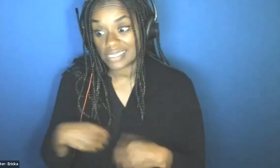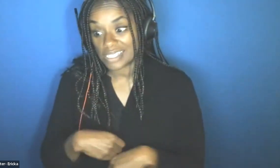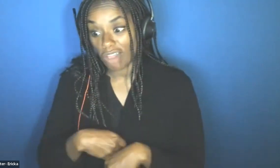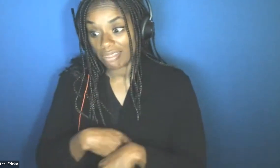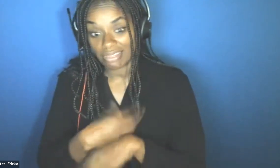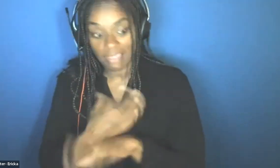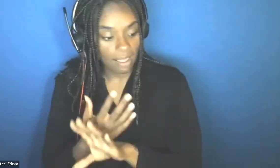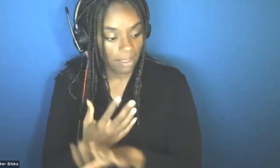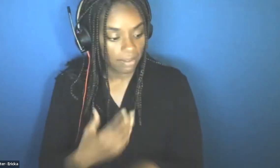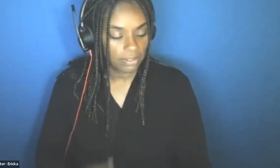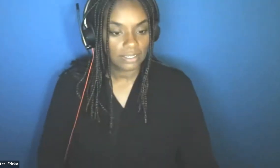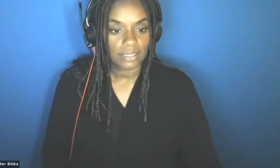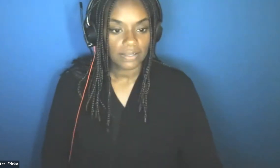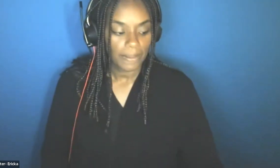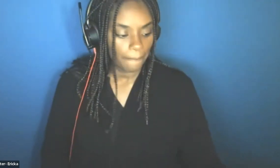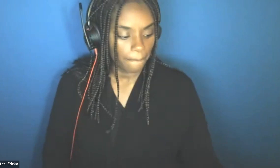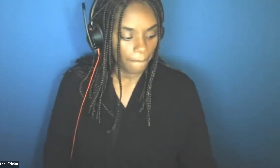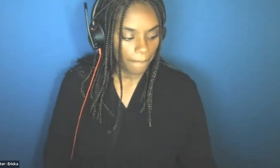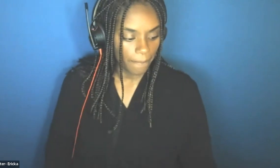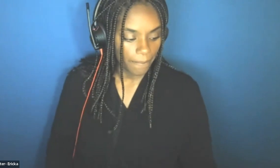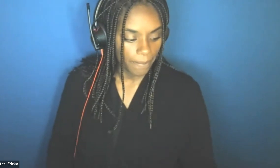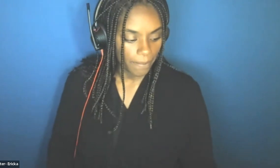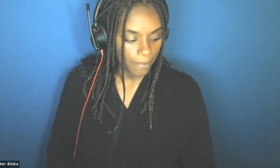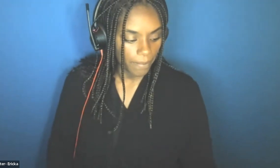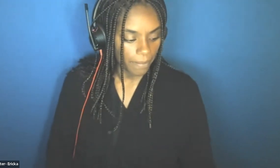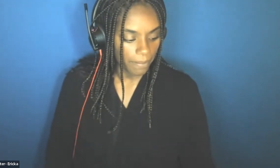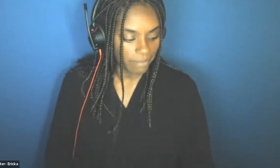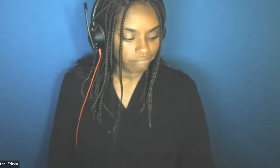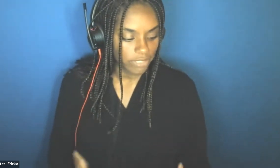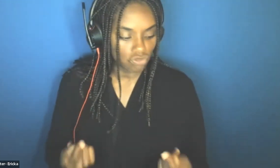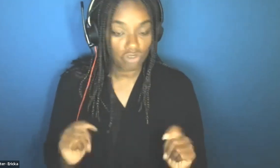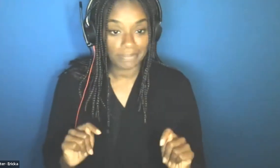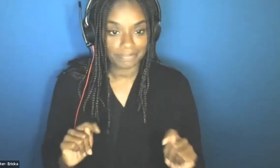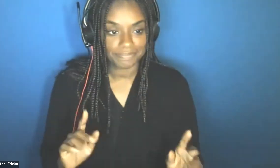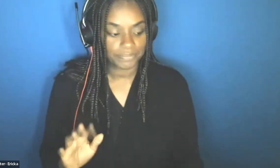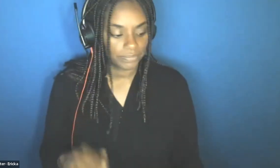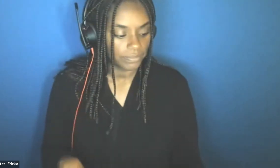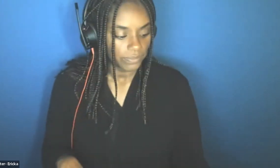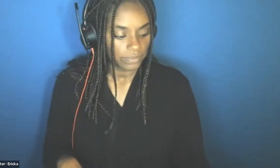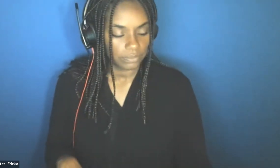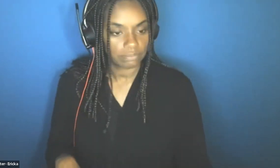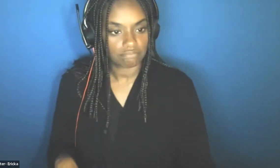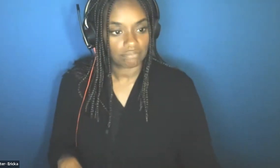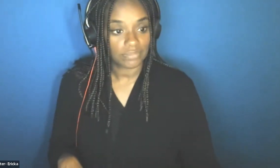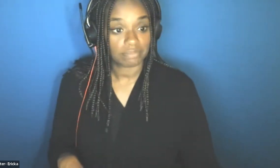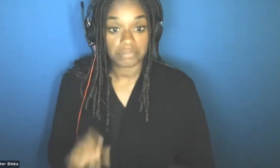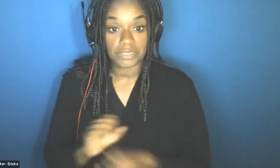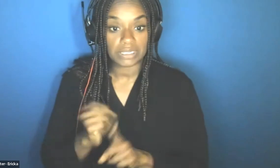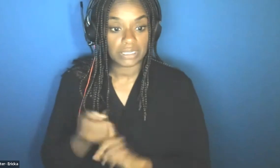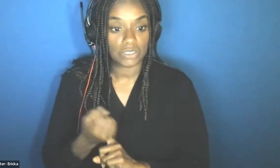So let's look at some scenarios. And this is difficult since we are virtual.